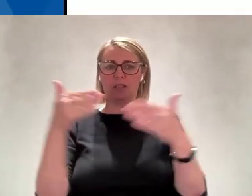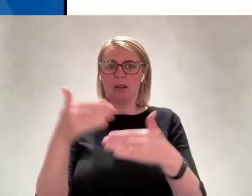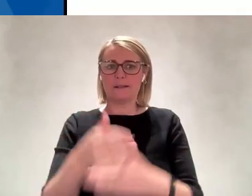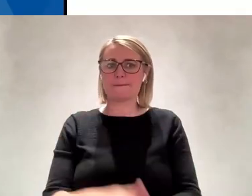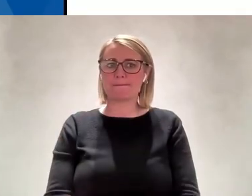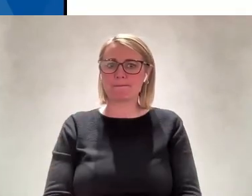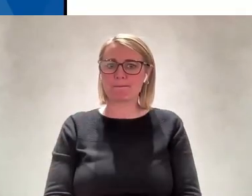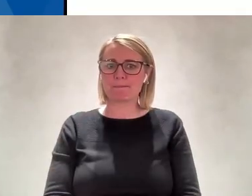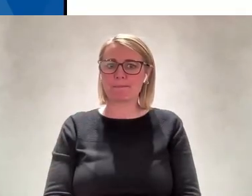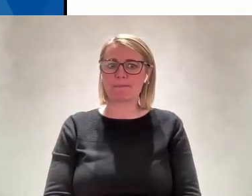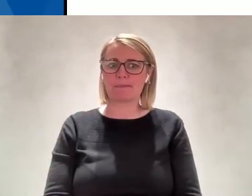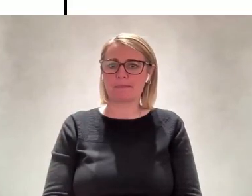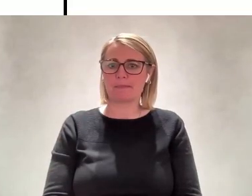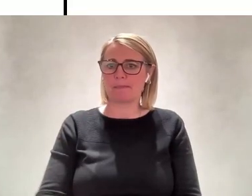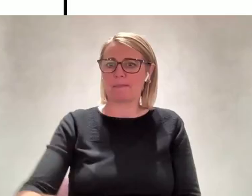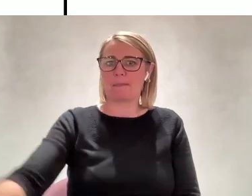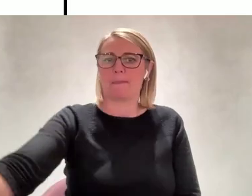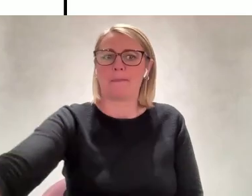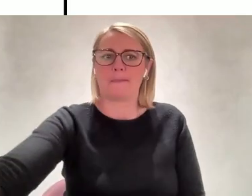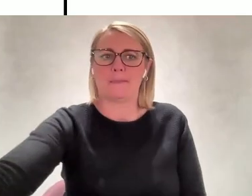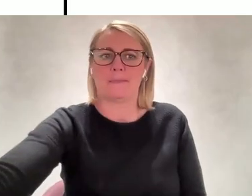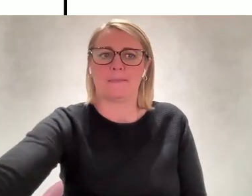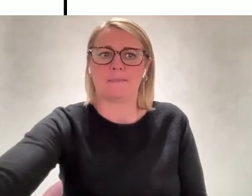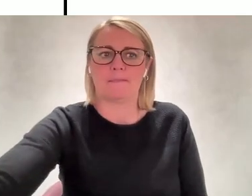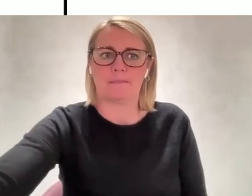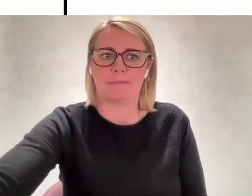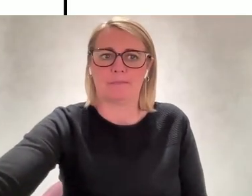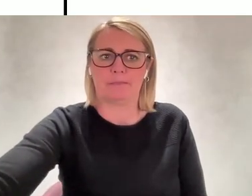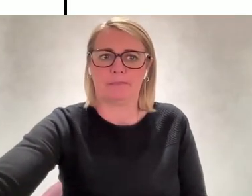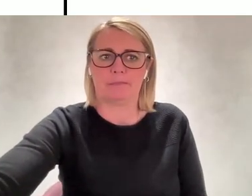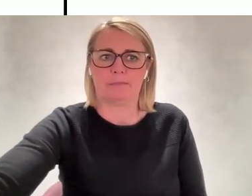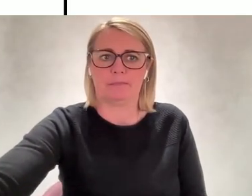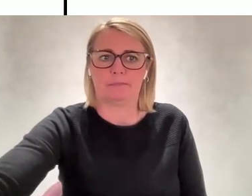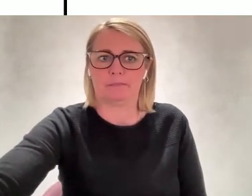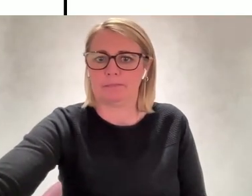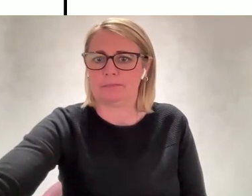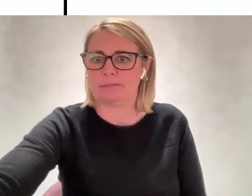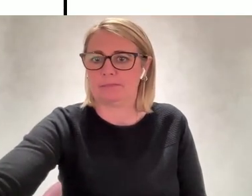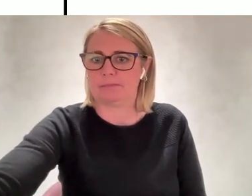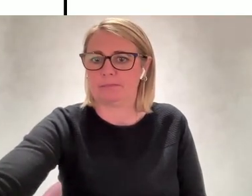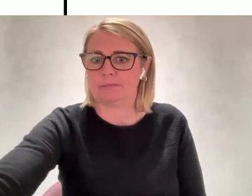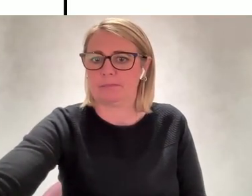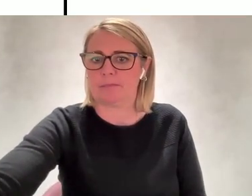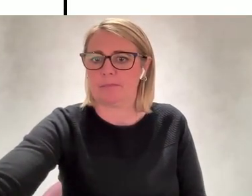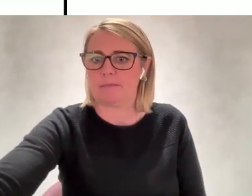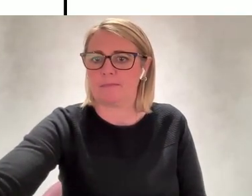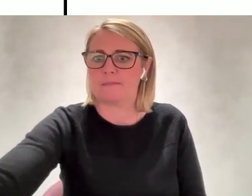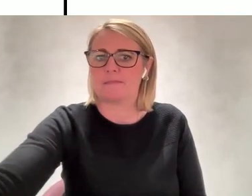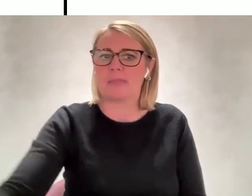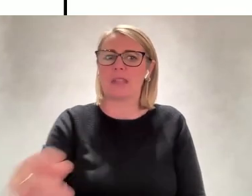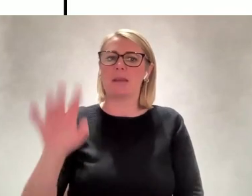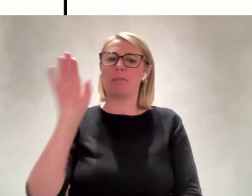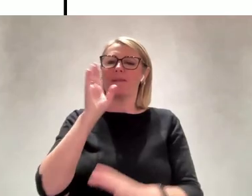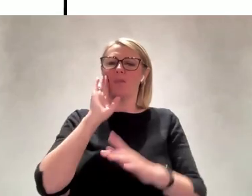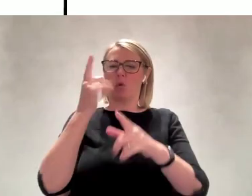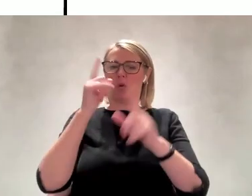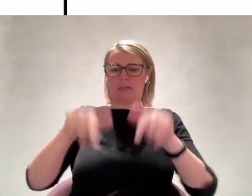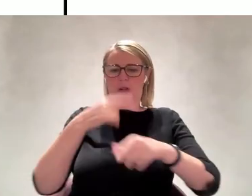Before I jump into talking about our work, I'll take a few moments to set the scene.